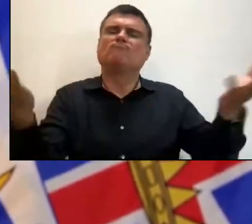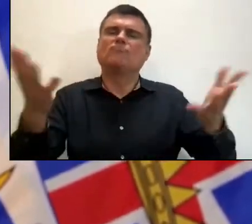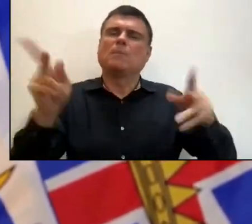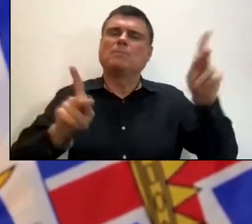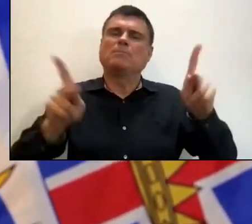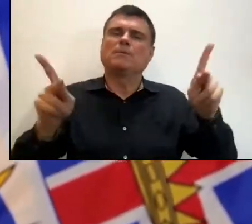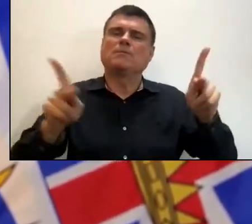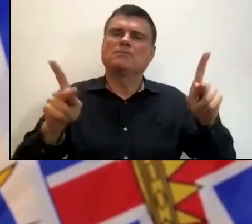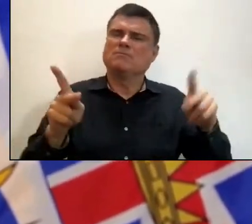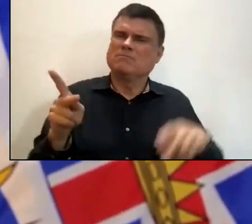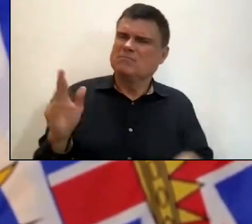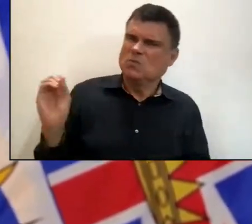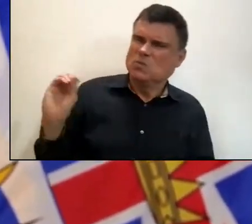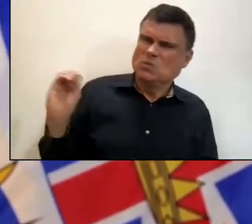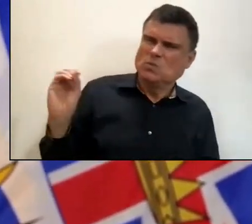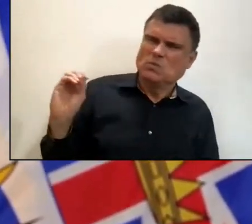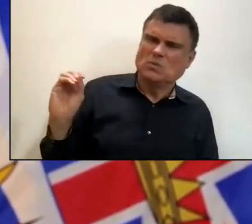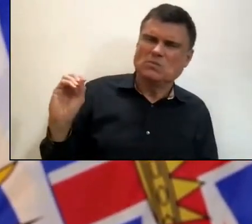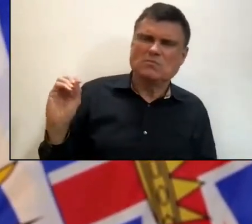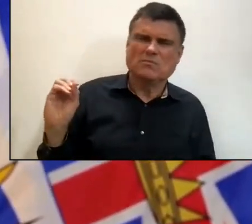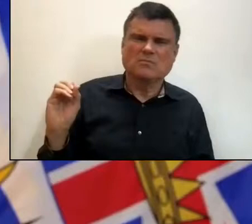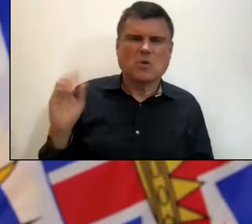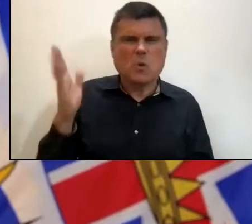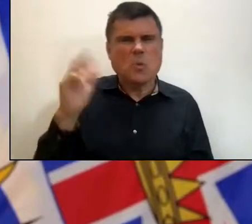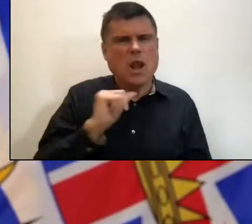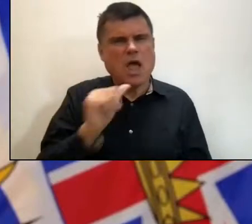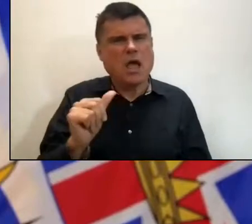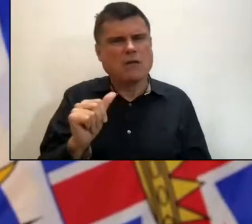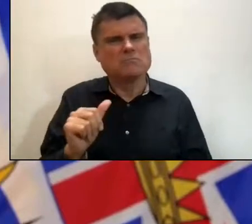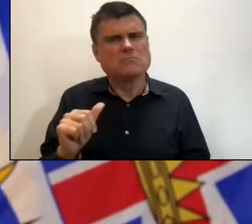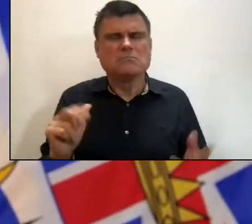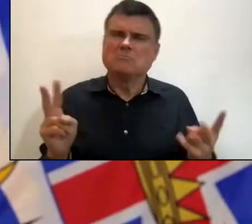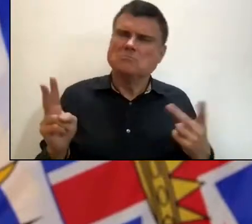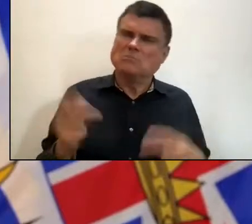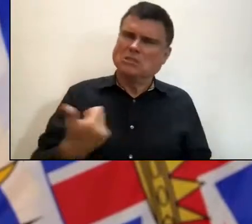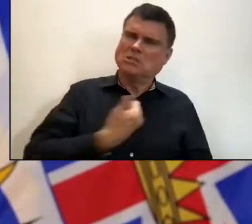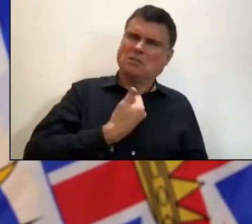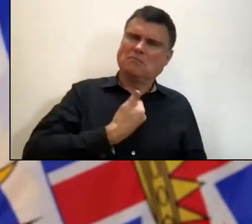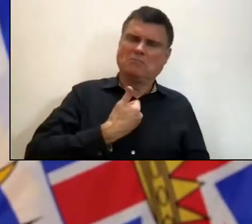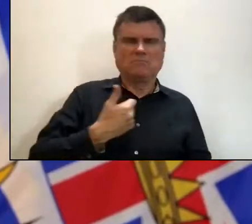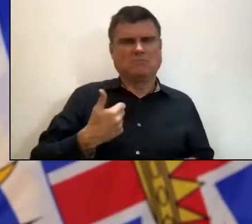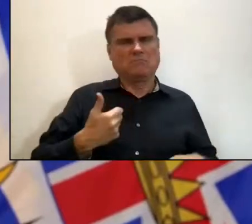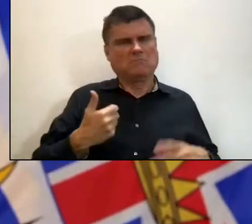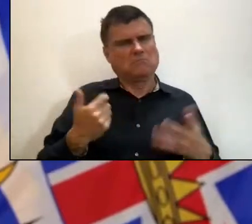they have COVID or not before going to a family gathering?